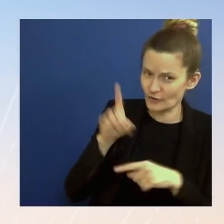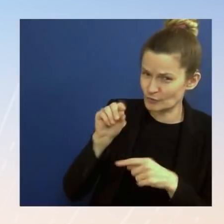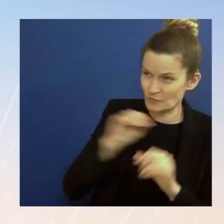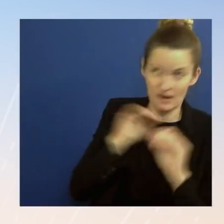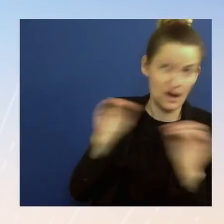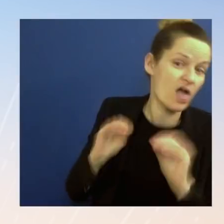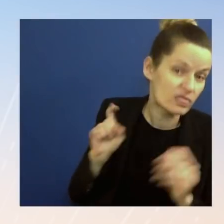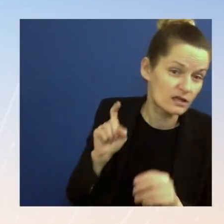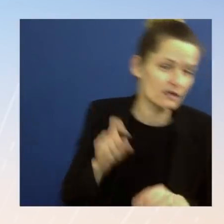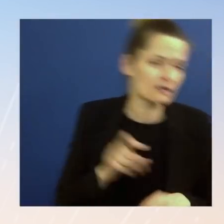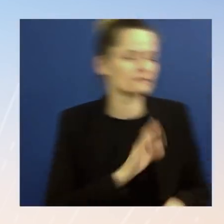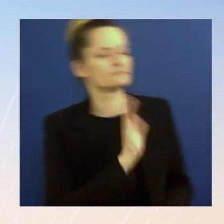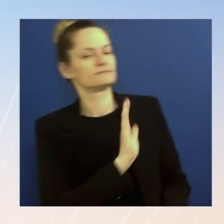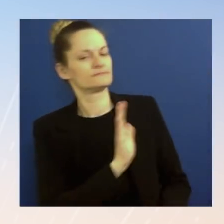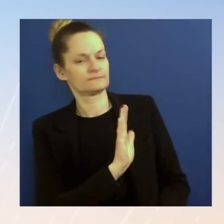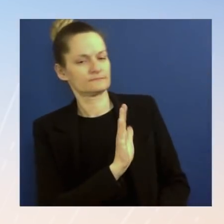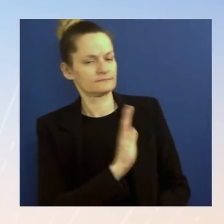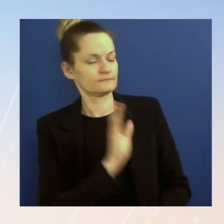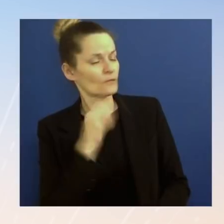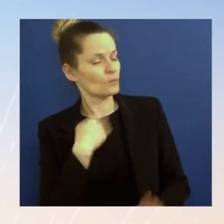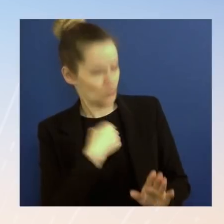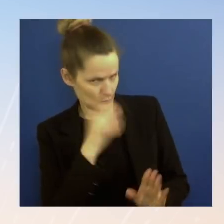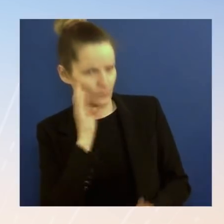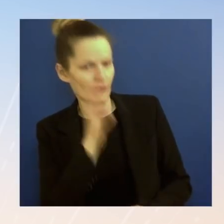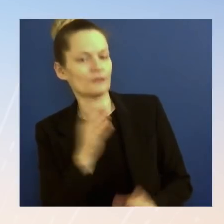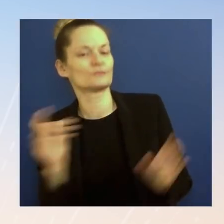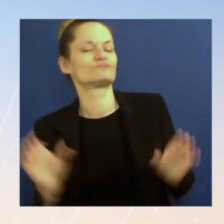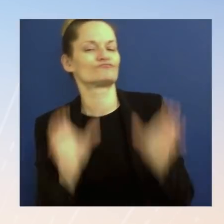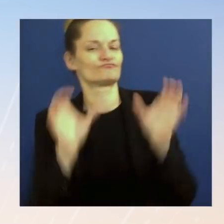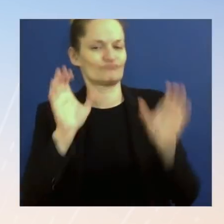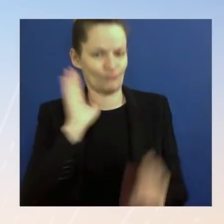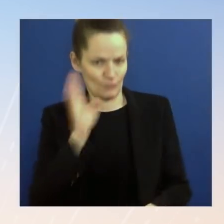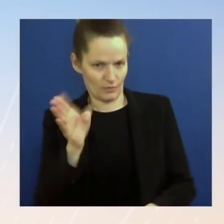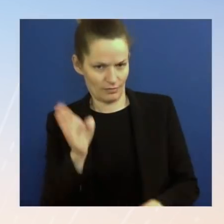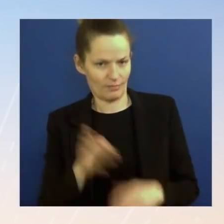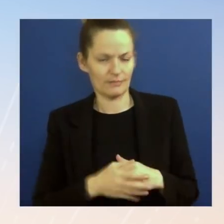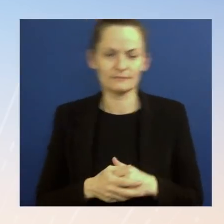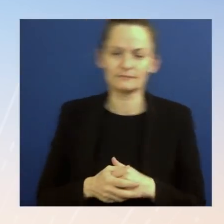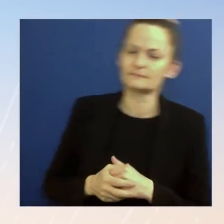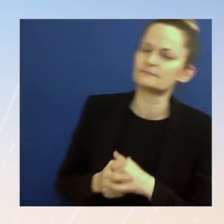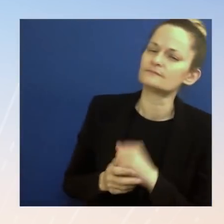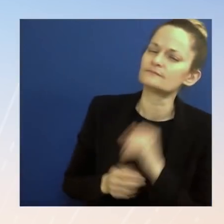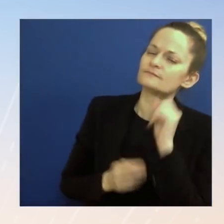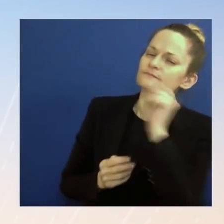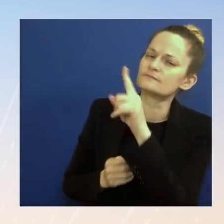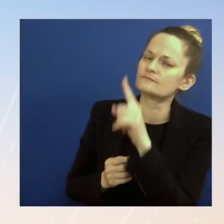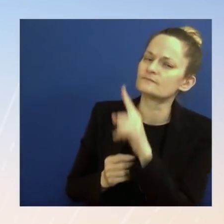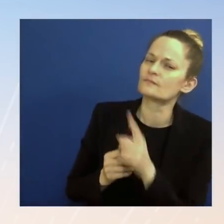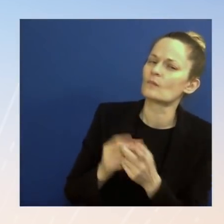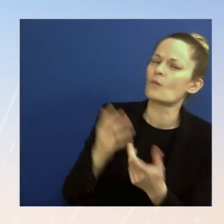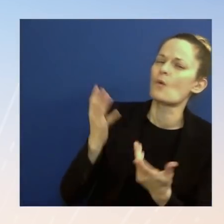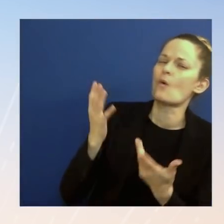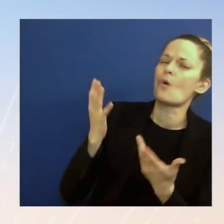Ms. Psaki: Yes. The Press: Okay. And then, what's kind of your end -- thinking about what an endgame looks like, as far as these conversations with China,